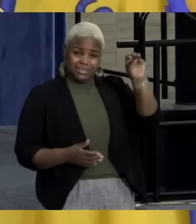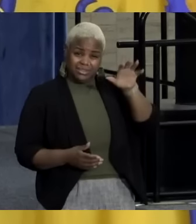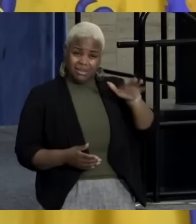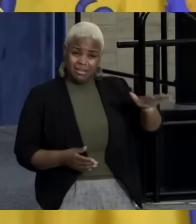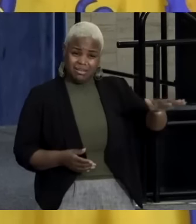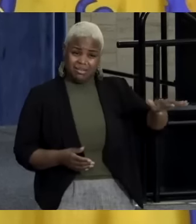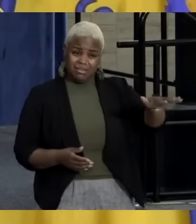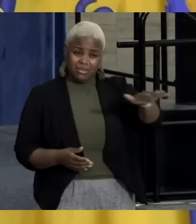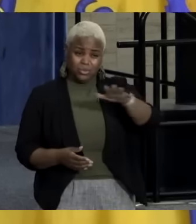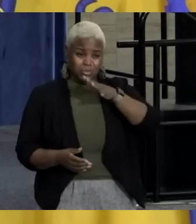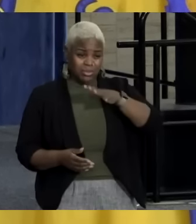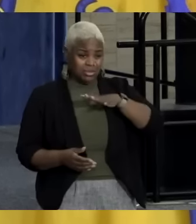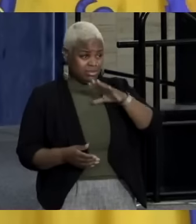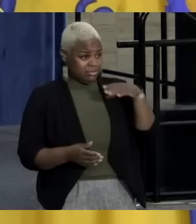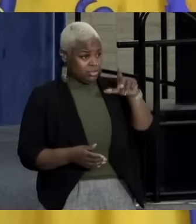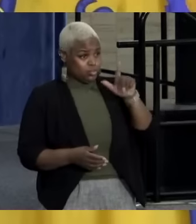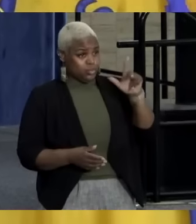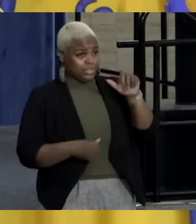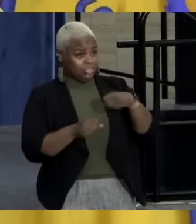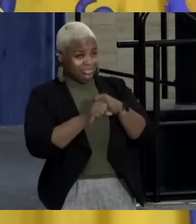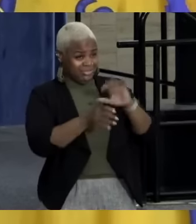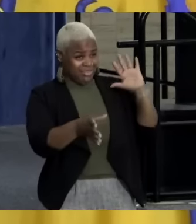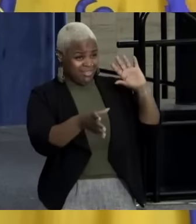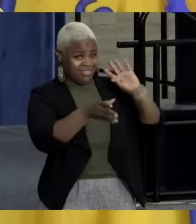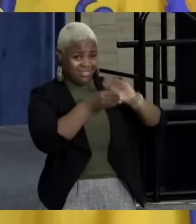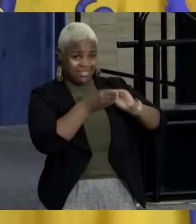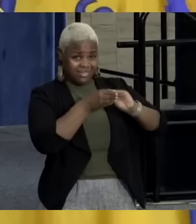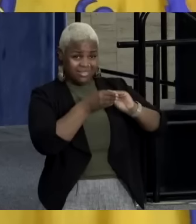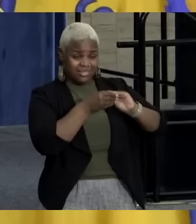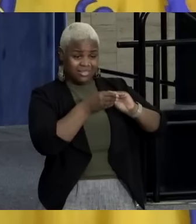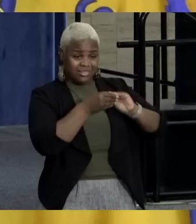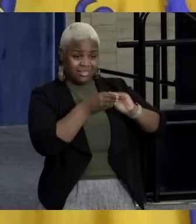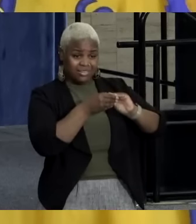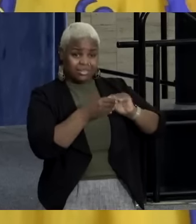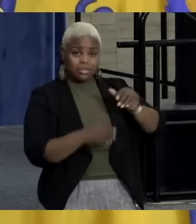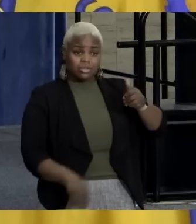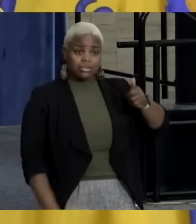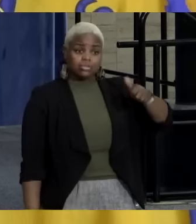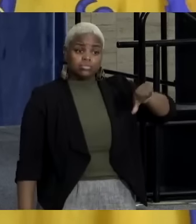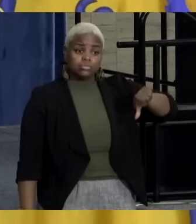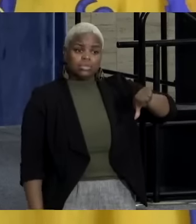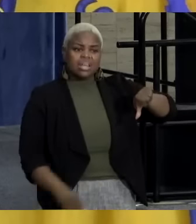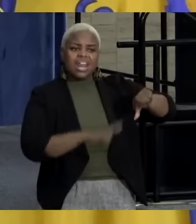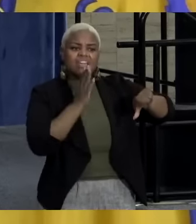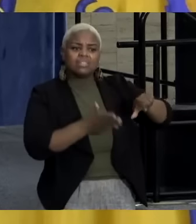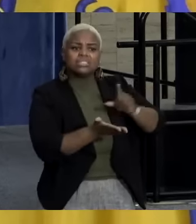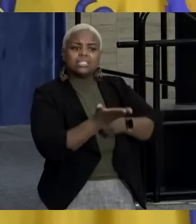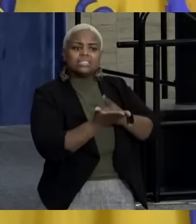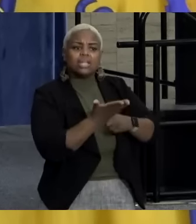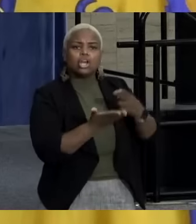have been denied or never offered or talked out of the life-changing,